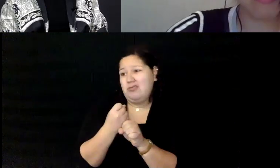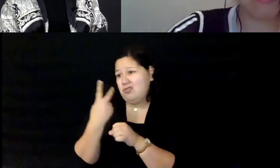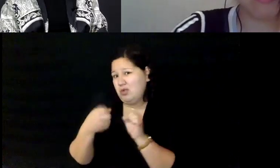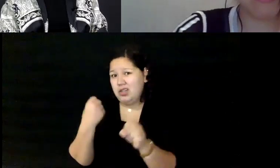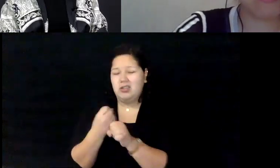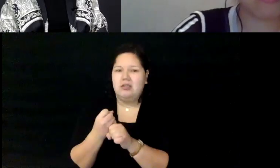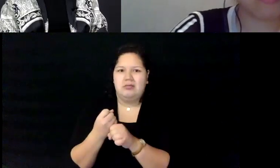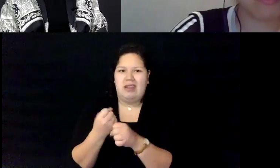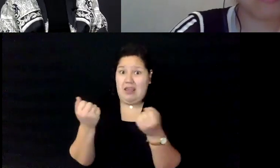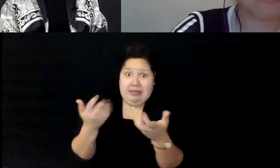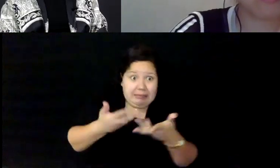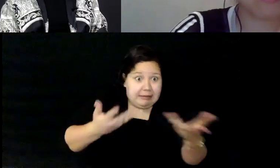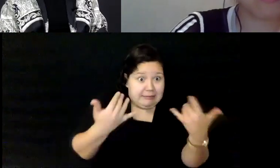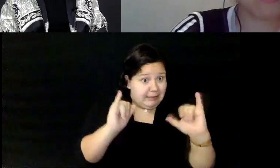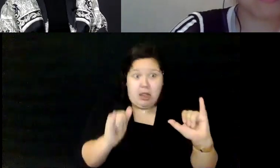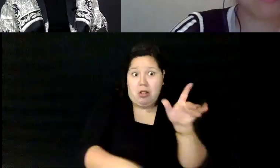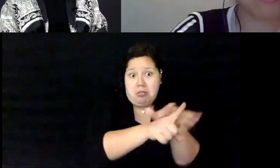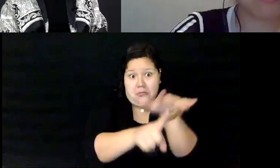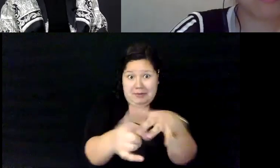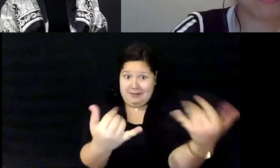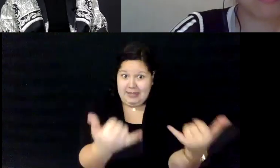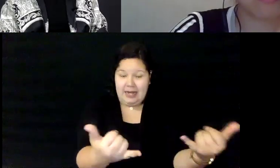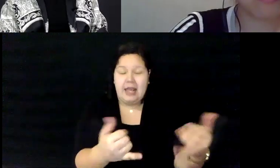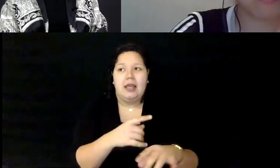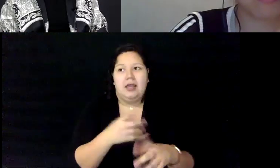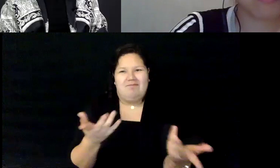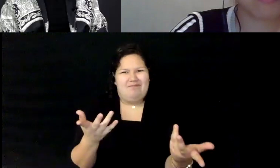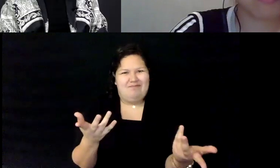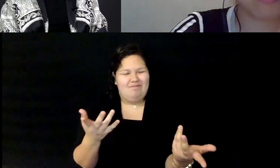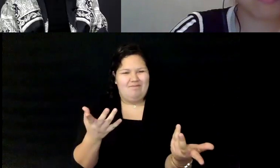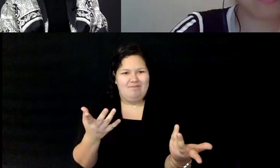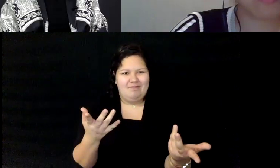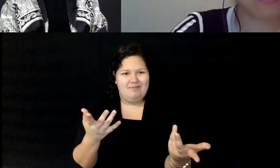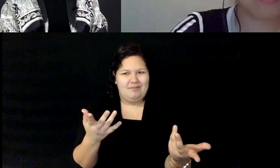happening right now, still, I mean, the thing is, with all the stuff that we see in the news,